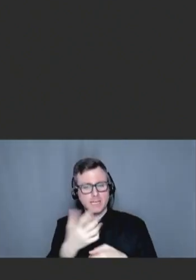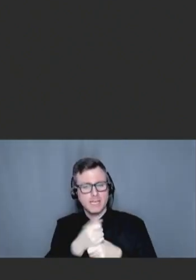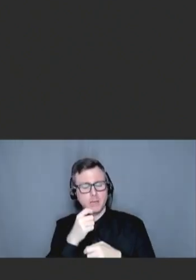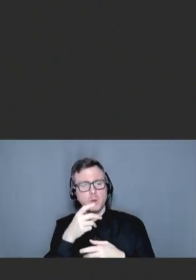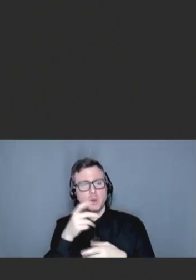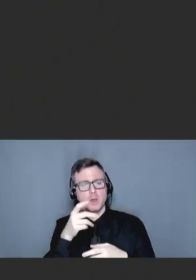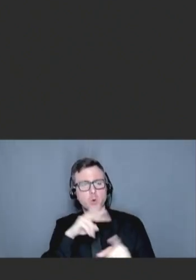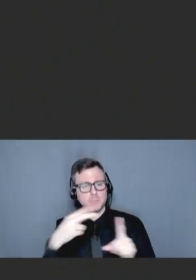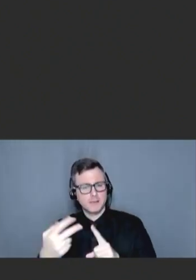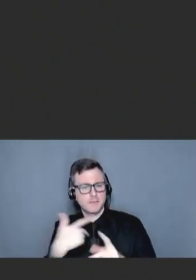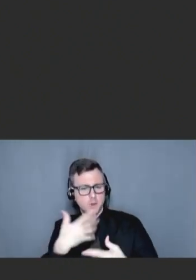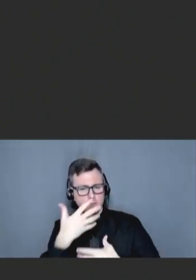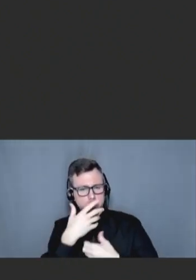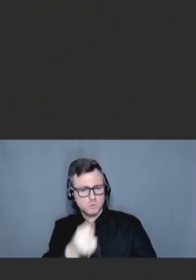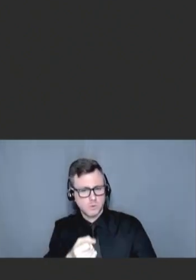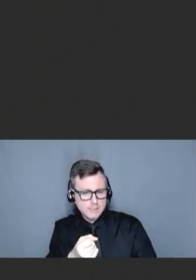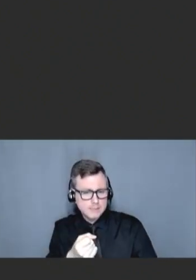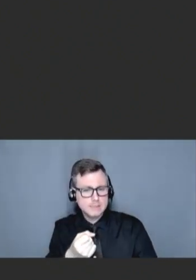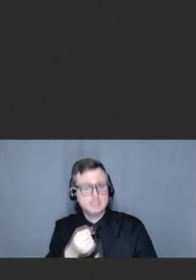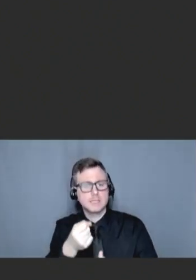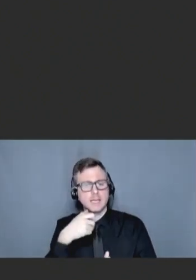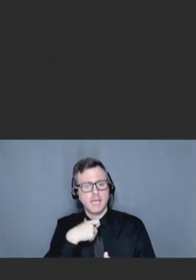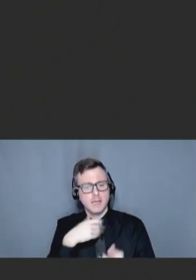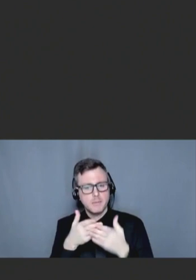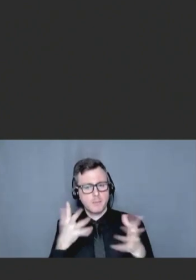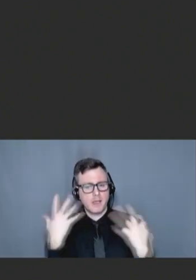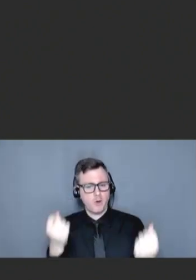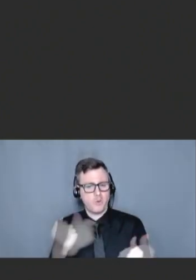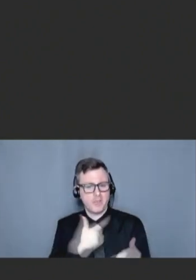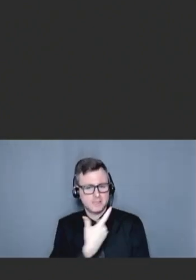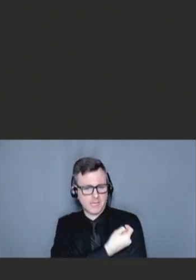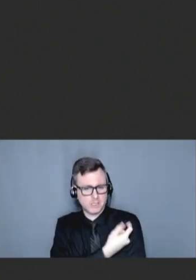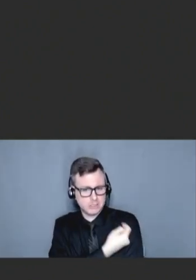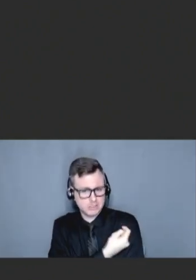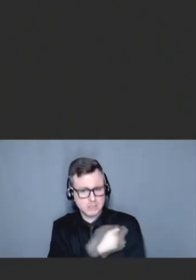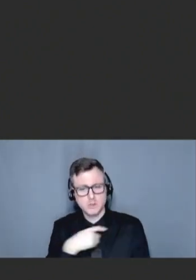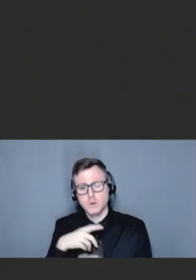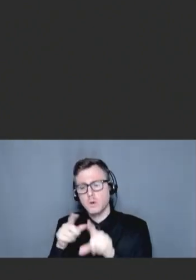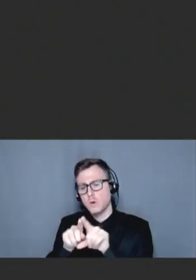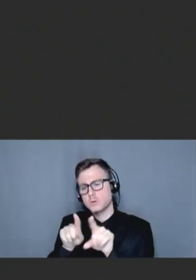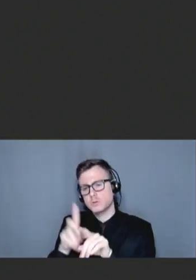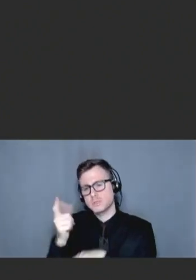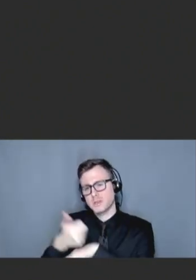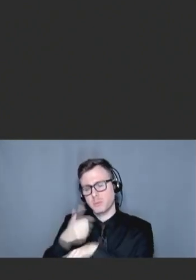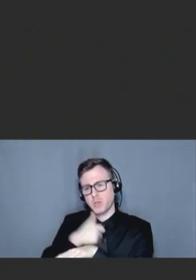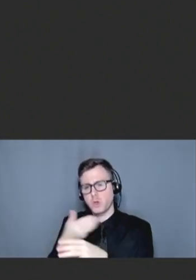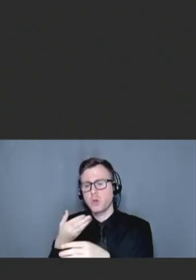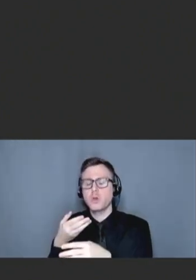health and vaccinations. We have also launched our learning community to enhance knowledge and provide promising